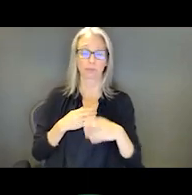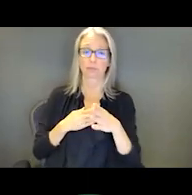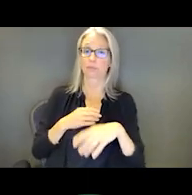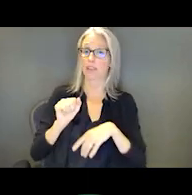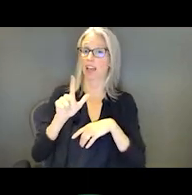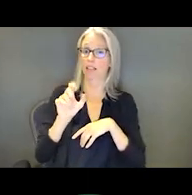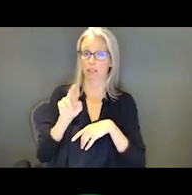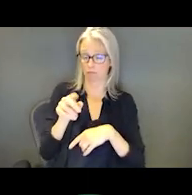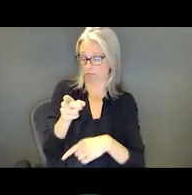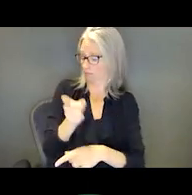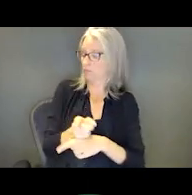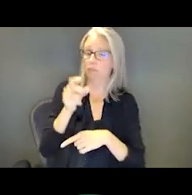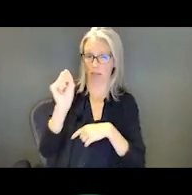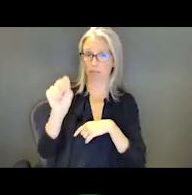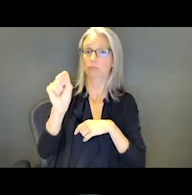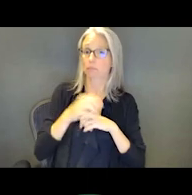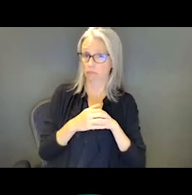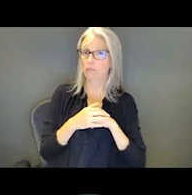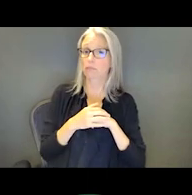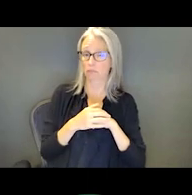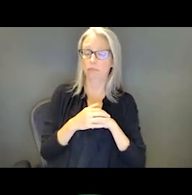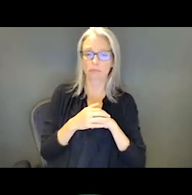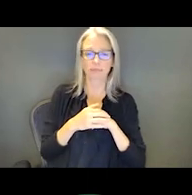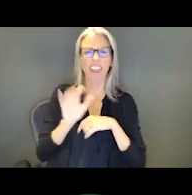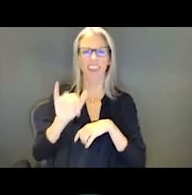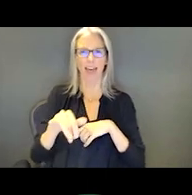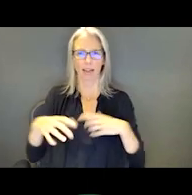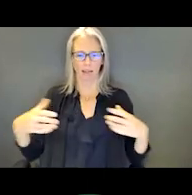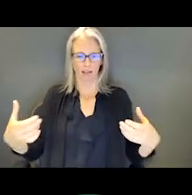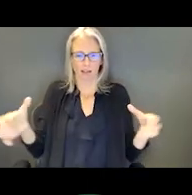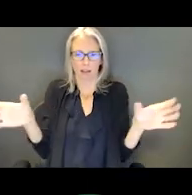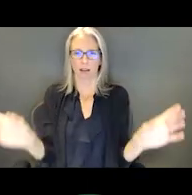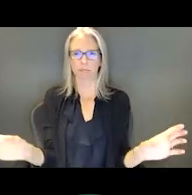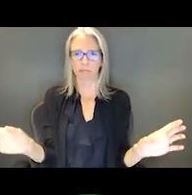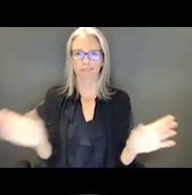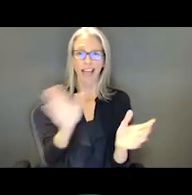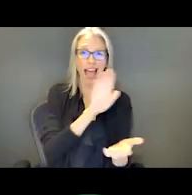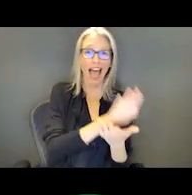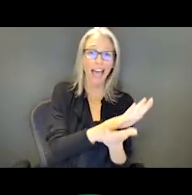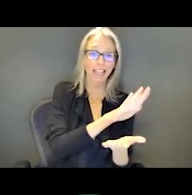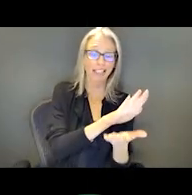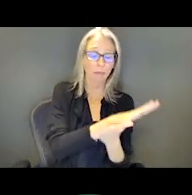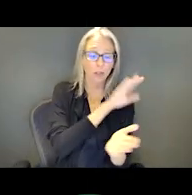research and for lack of a better word, real world implementation.